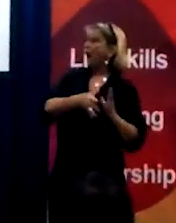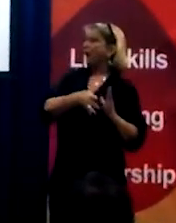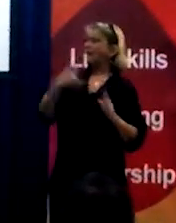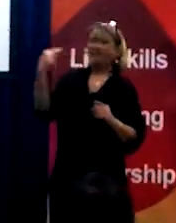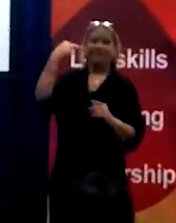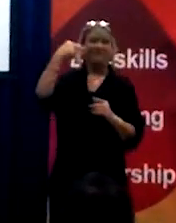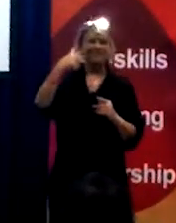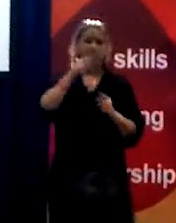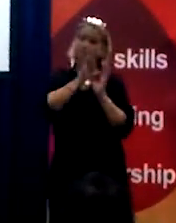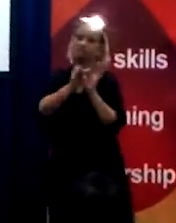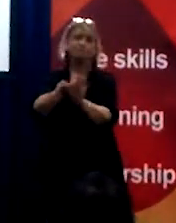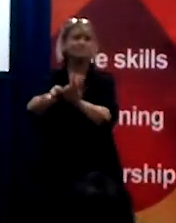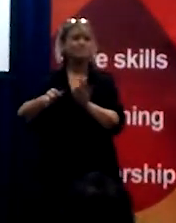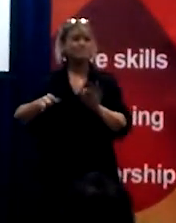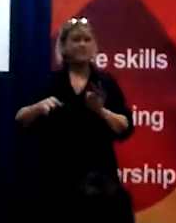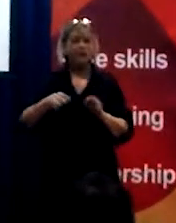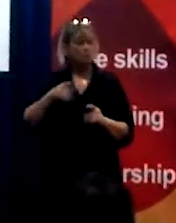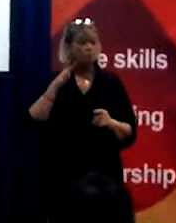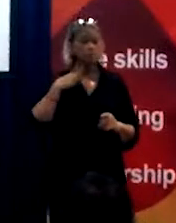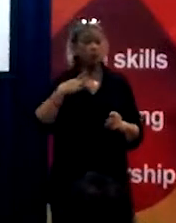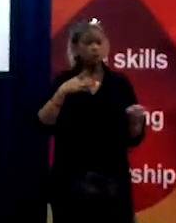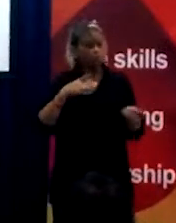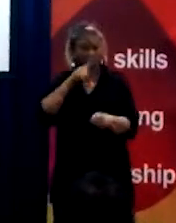The kids are not missing stuff just because they can’t hear it.